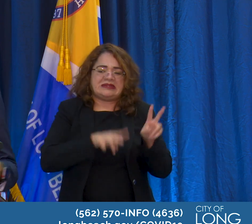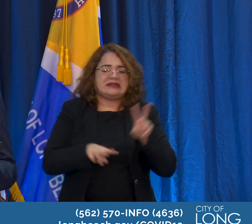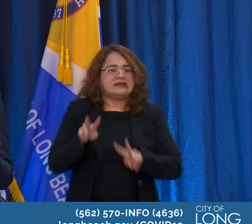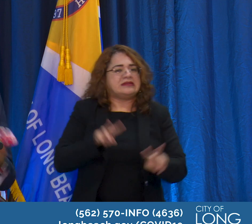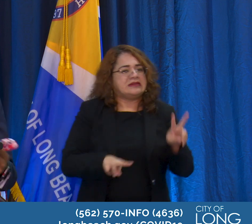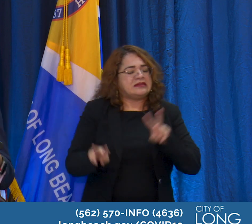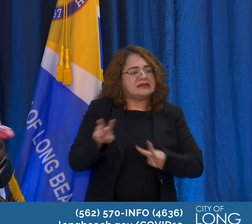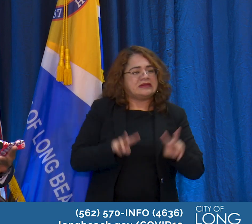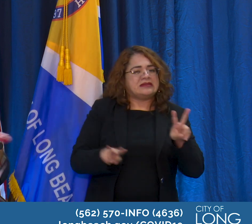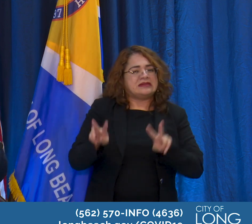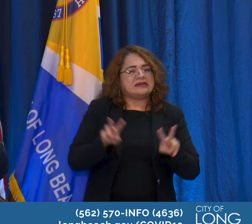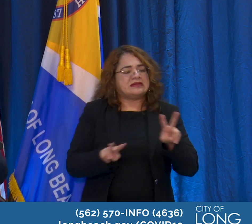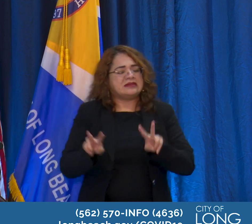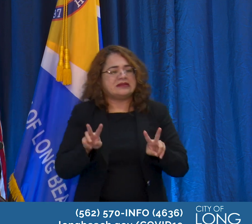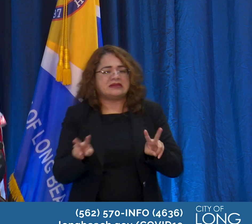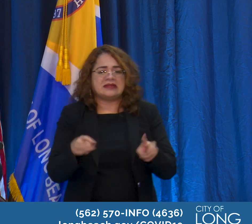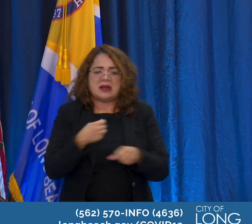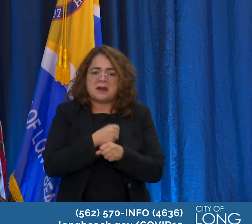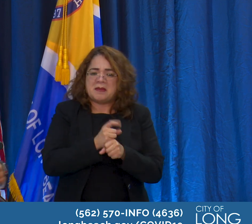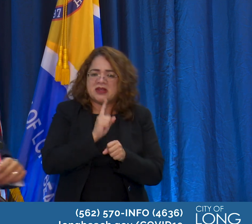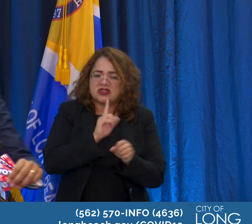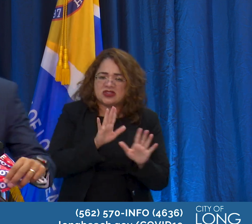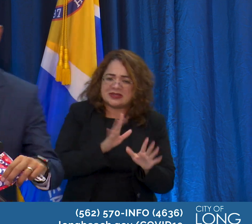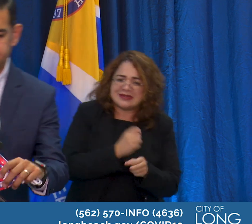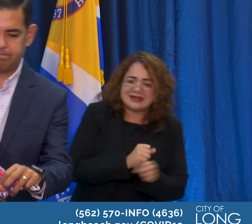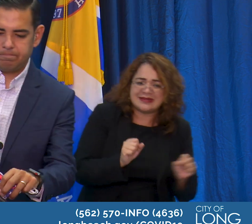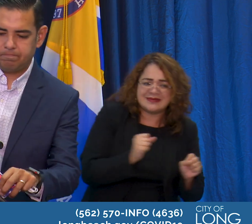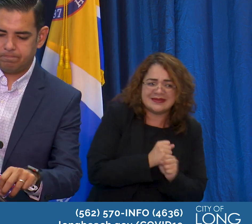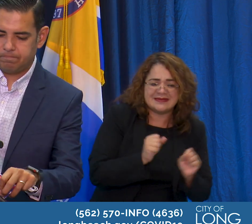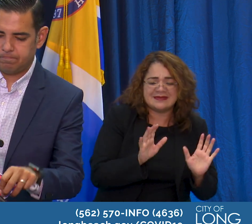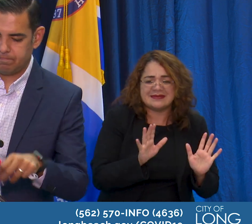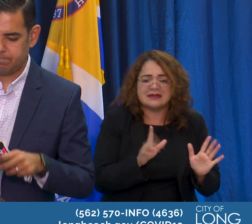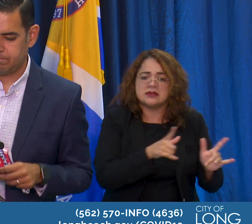So it's really a question in our case for Long Beach Unified.